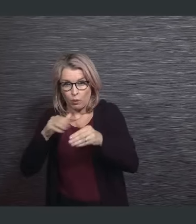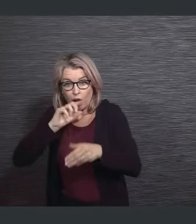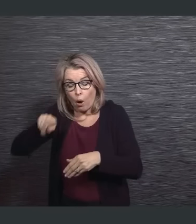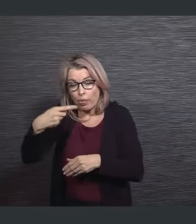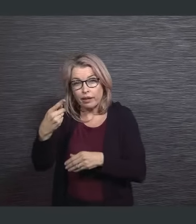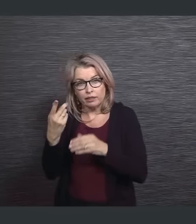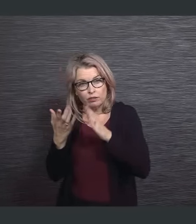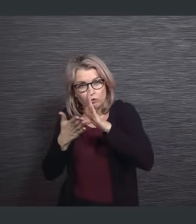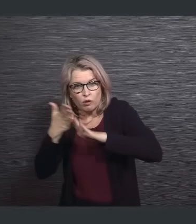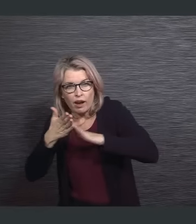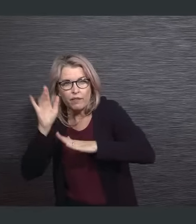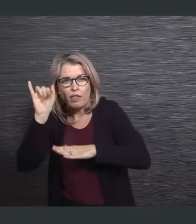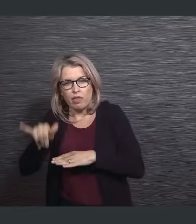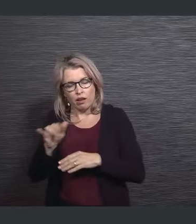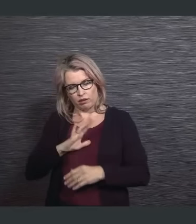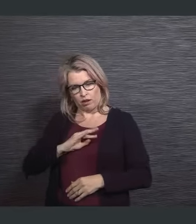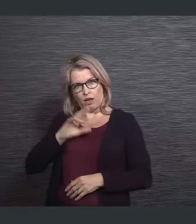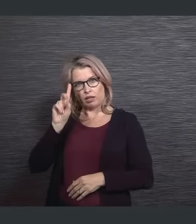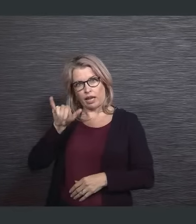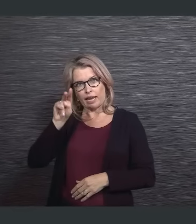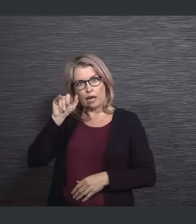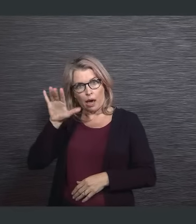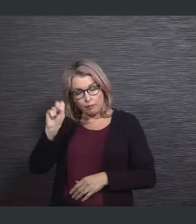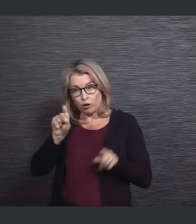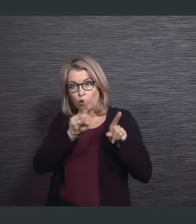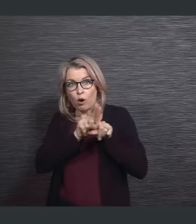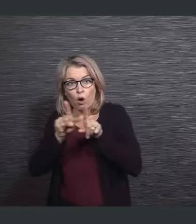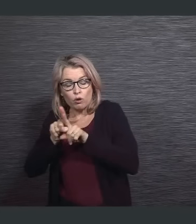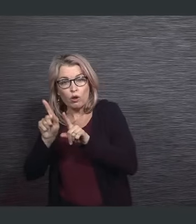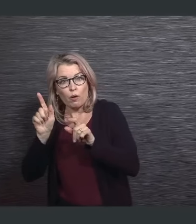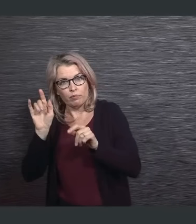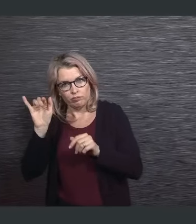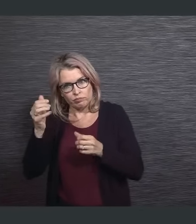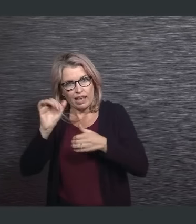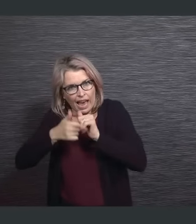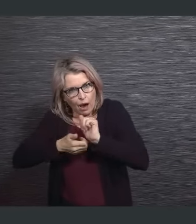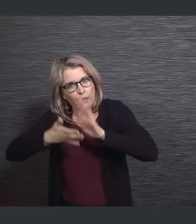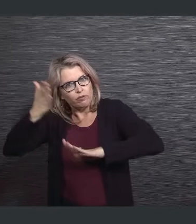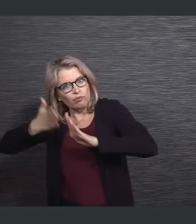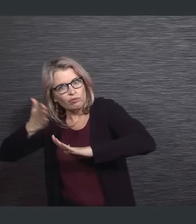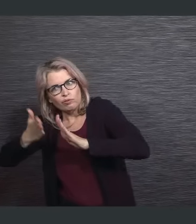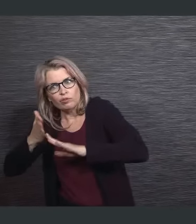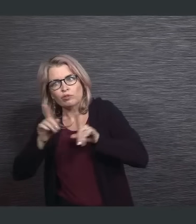dynamics and performance but also on software networks